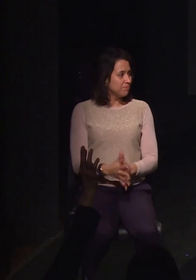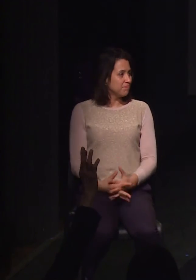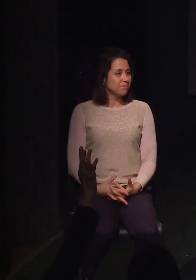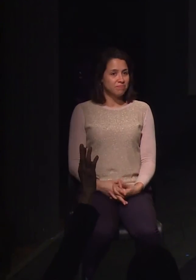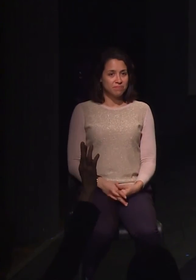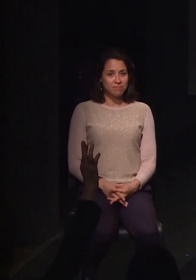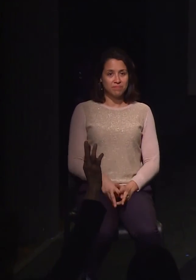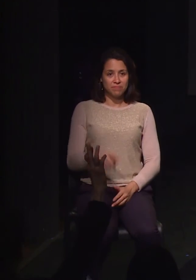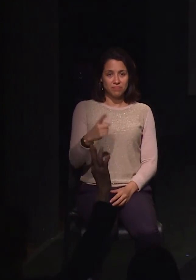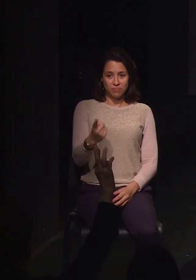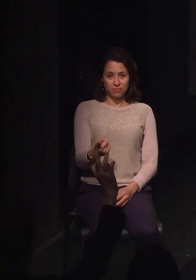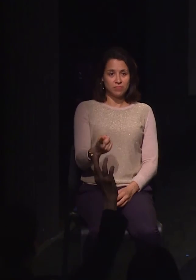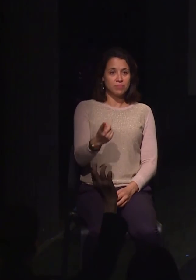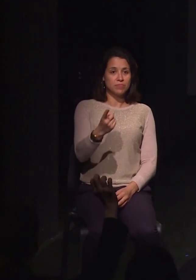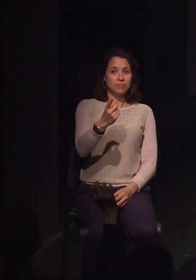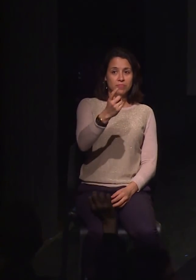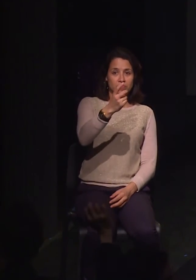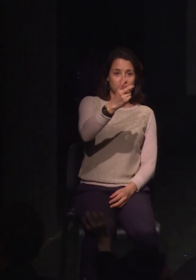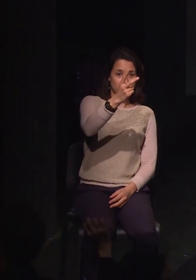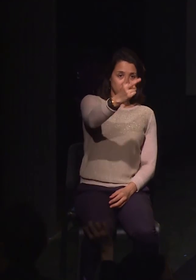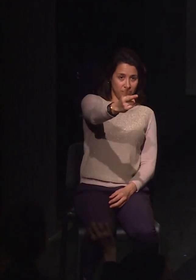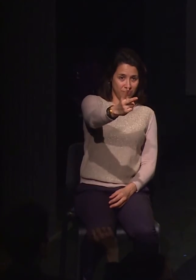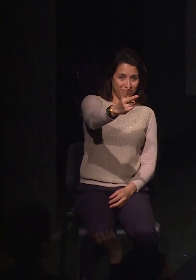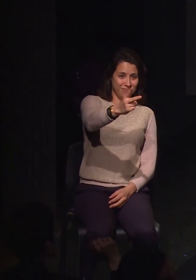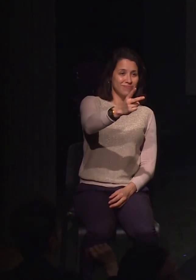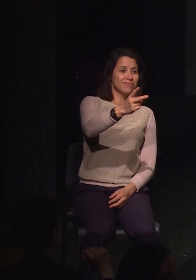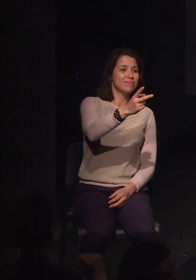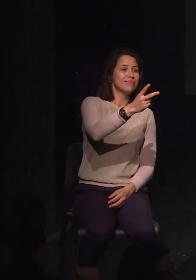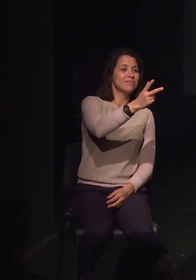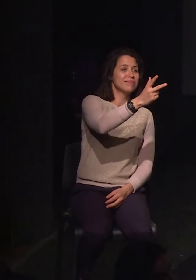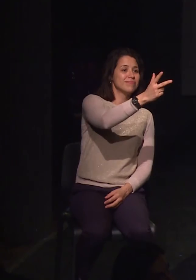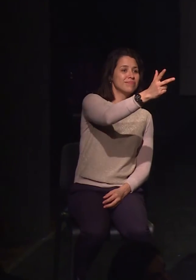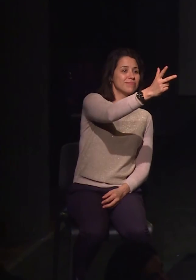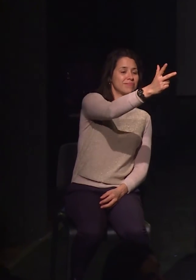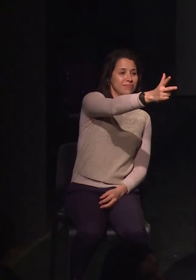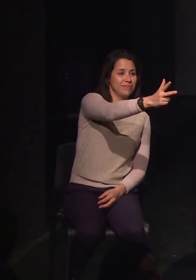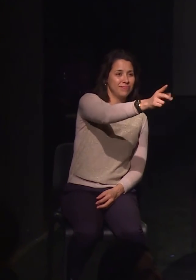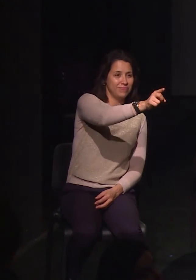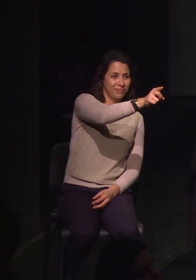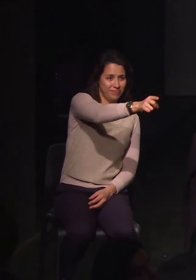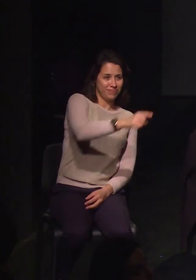So we’ll go with Joan right here, and then right in the middle, and then right over there.